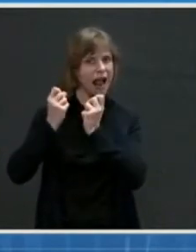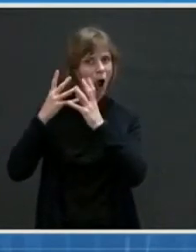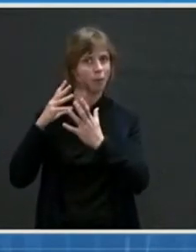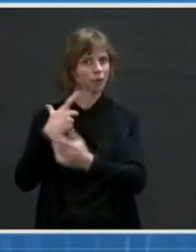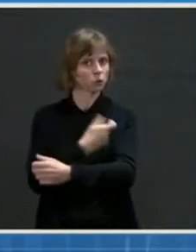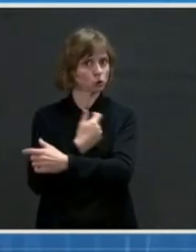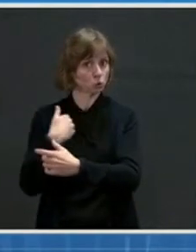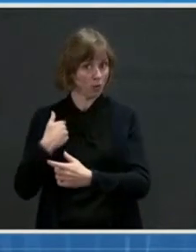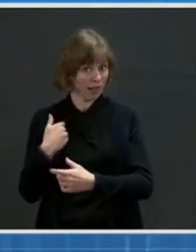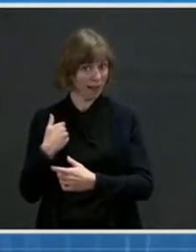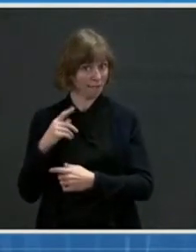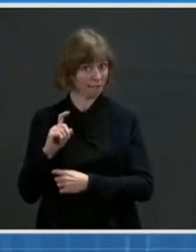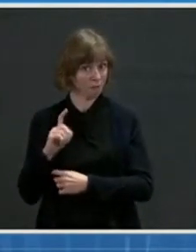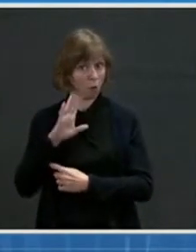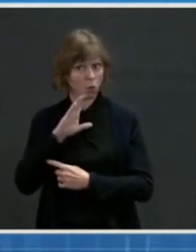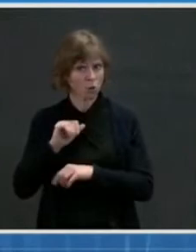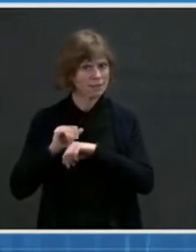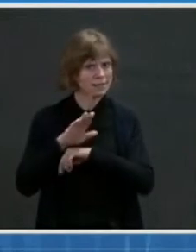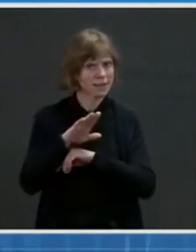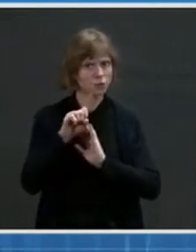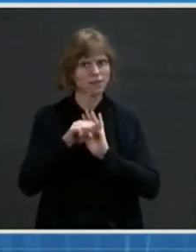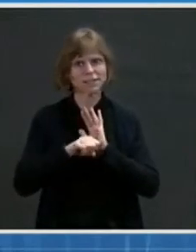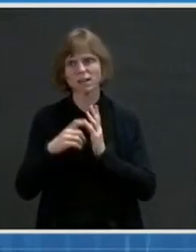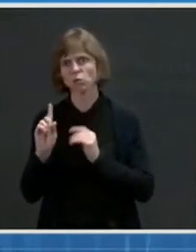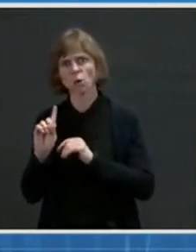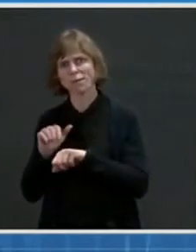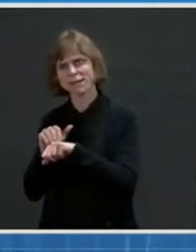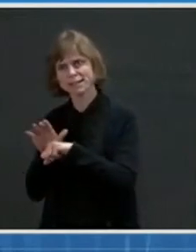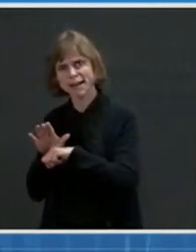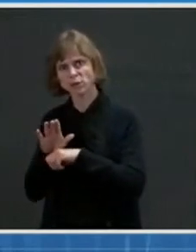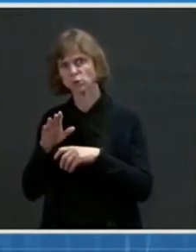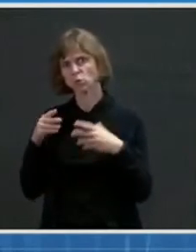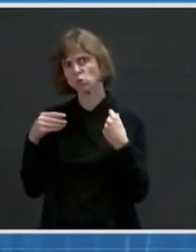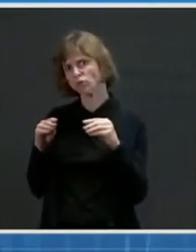FOR HOW MANY DOSES YOU THINK YOU'LL HAVE AND WILL THEY GO TO